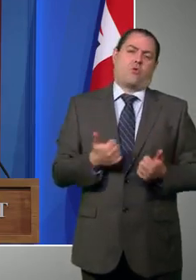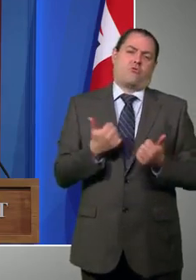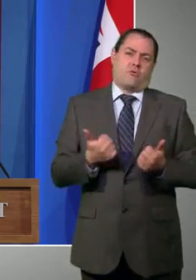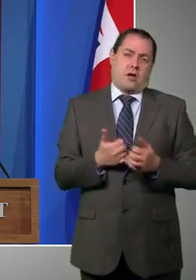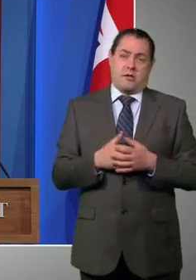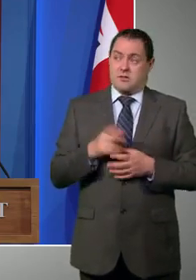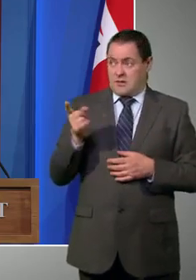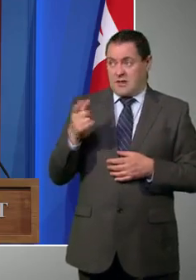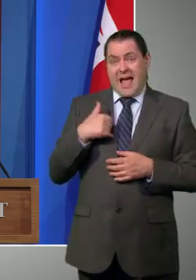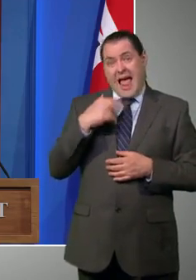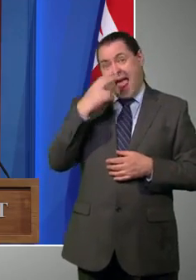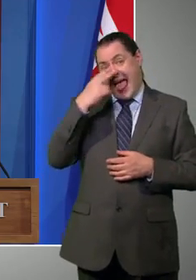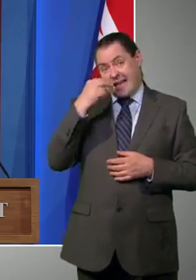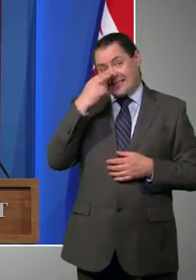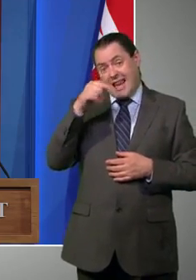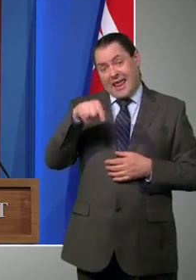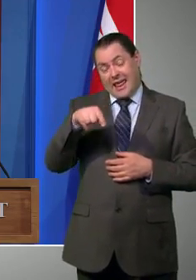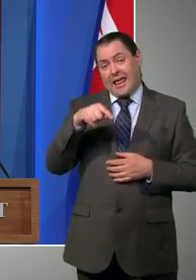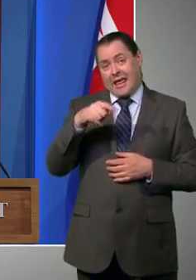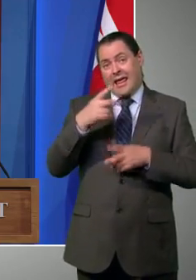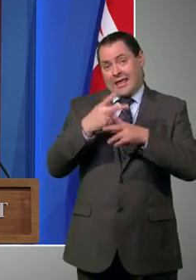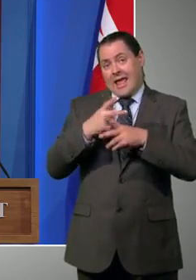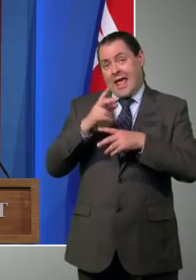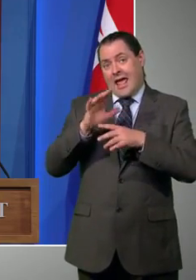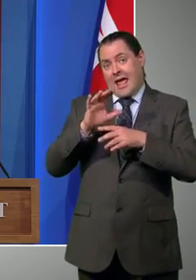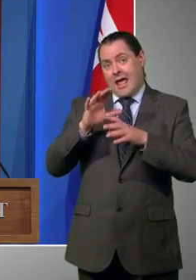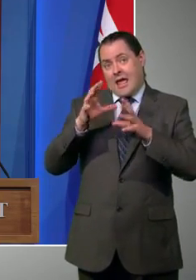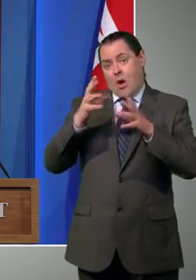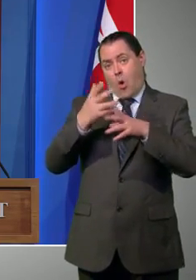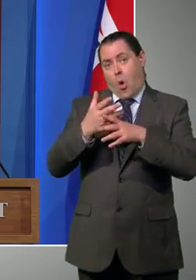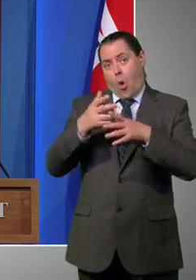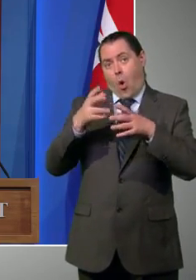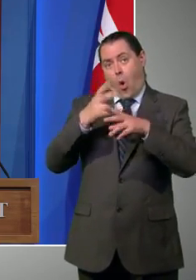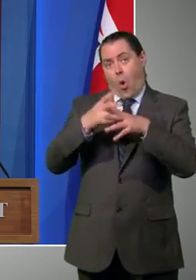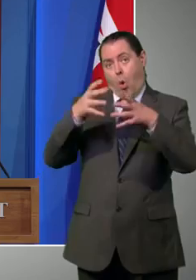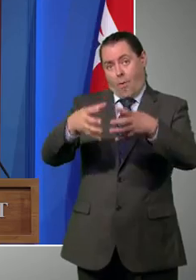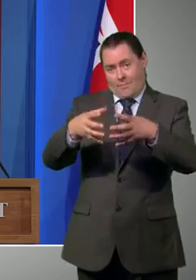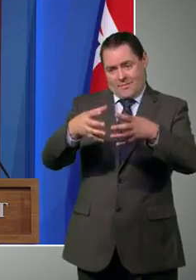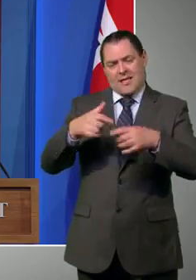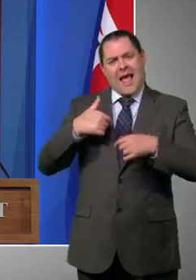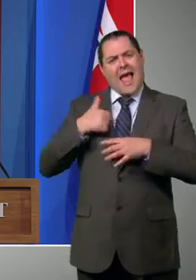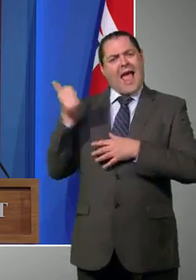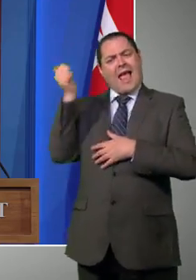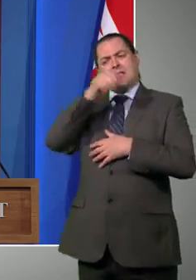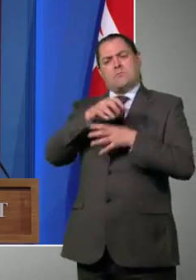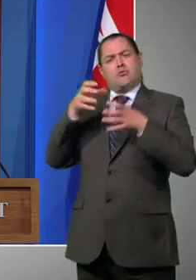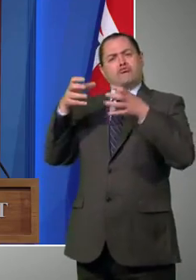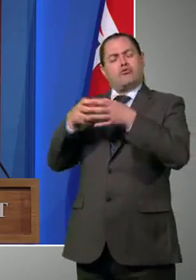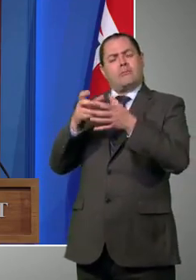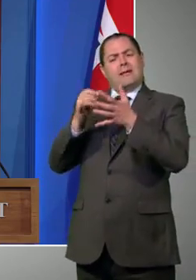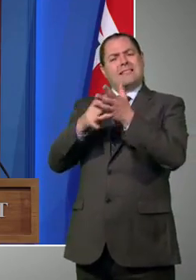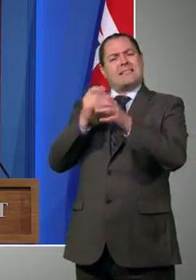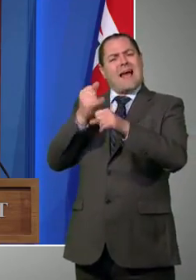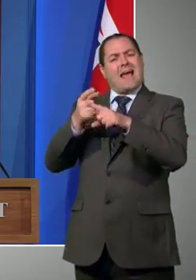actually of a Care subgroup in